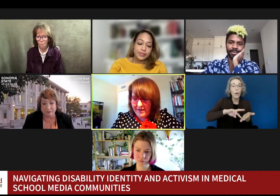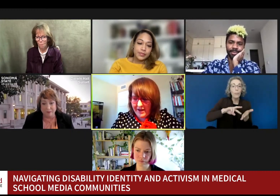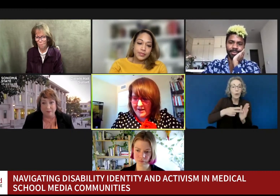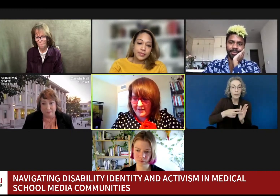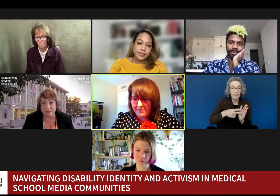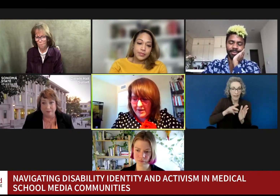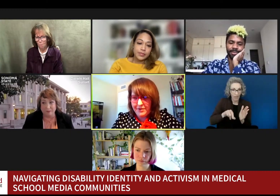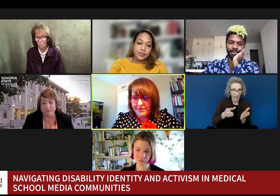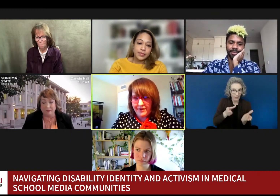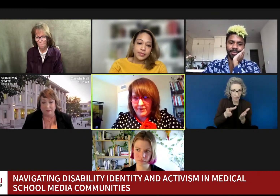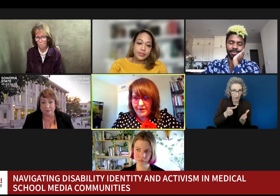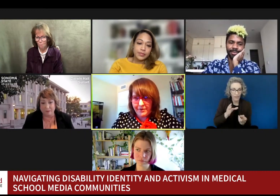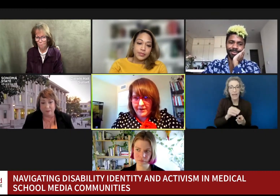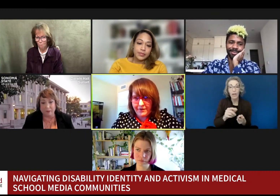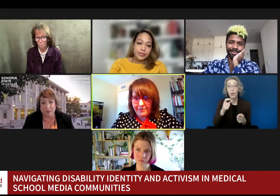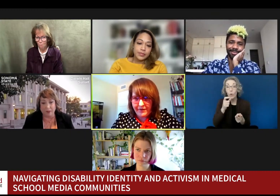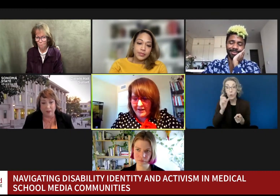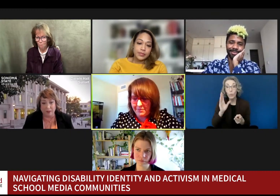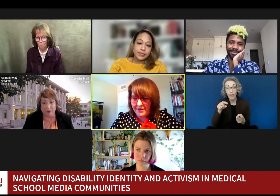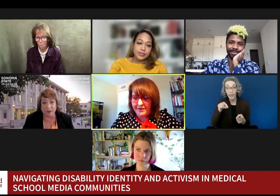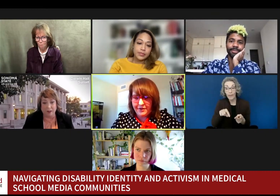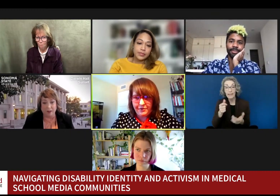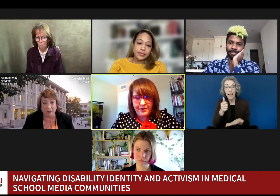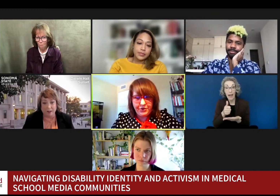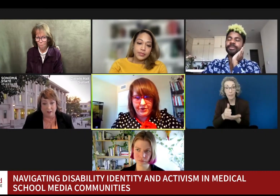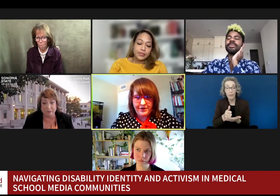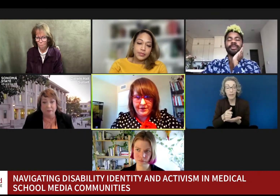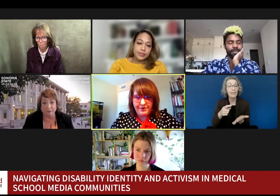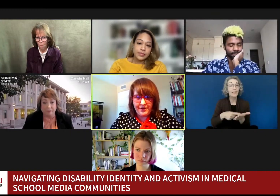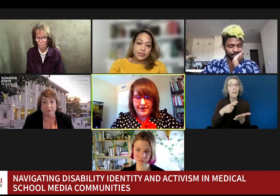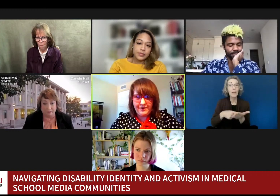And sometimes you have to walk away from the fights because it only drains you.